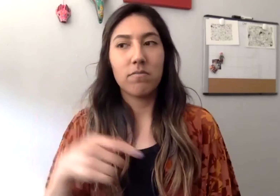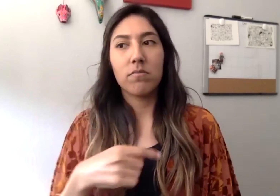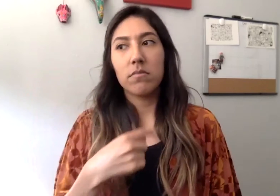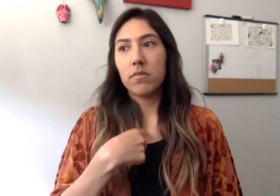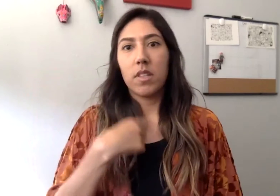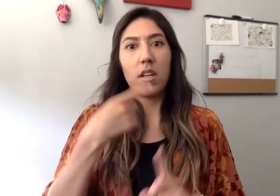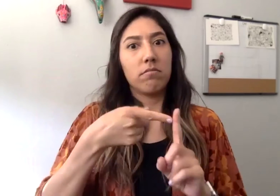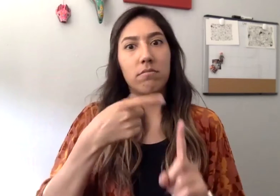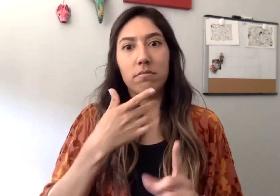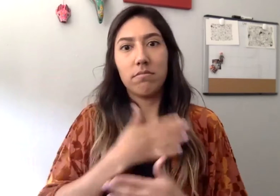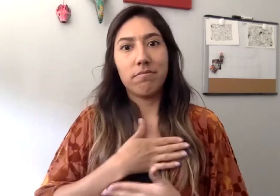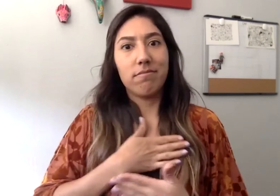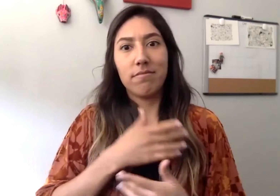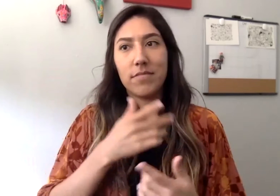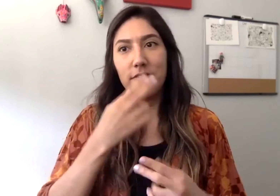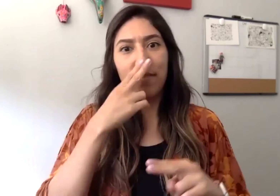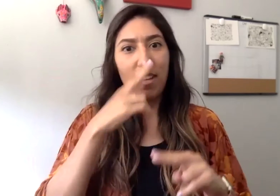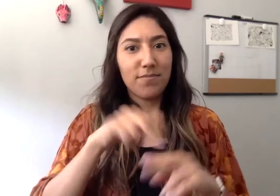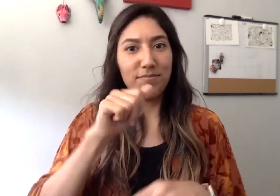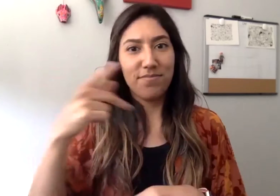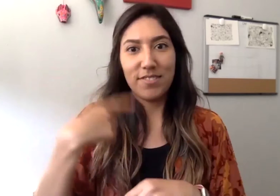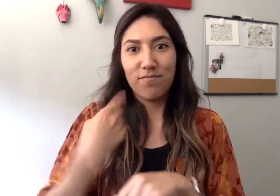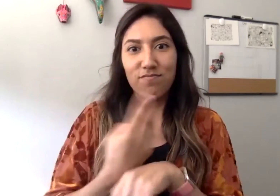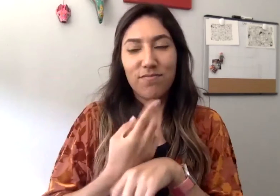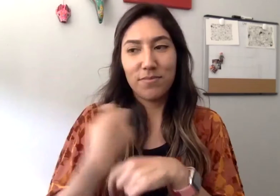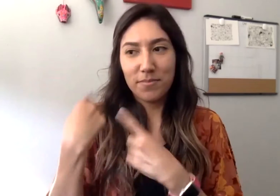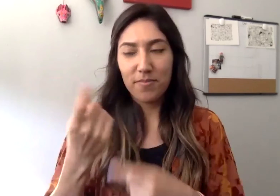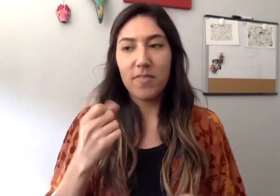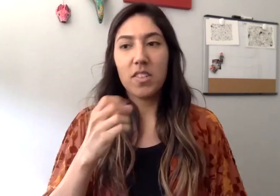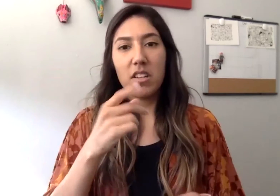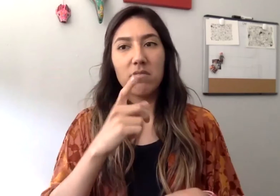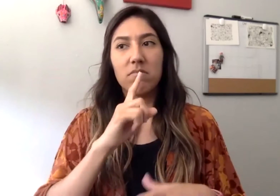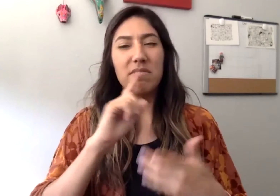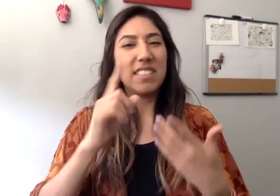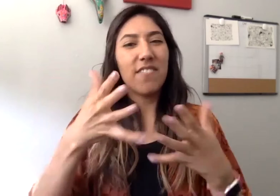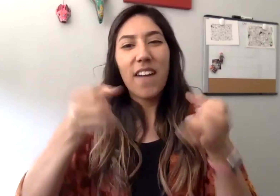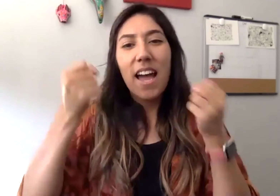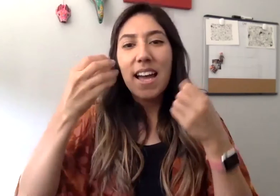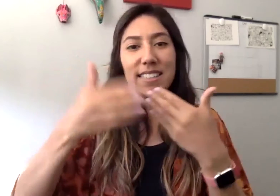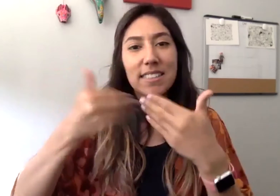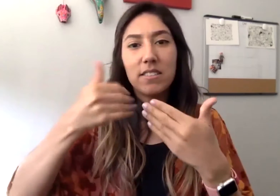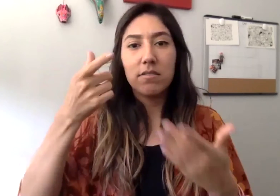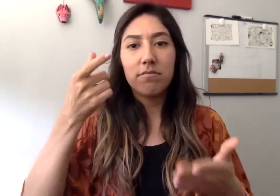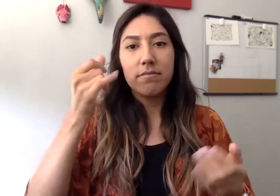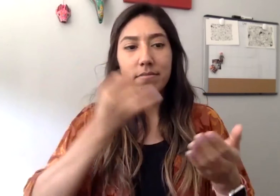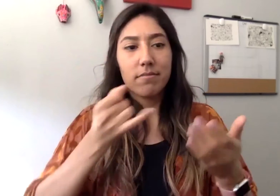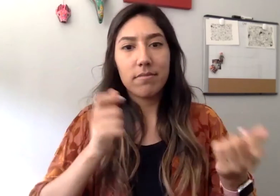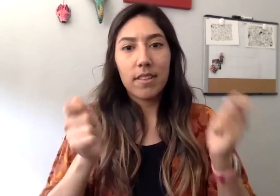with the app Procreate on the iPad Pro, I started with my draft and creating the